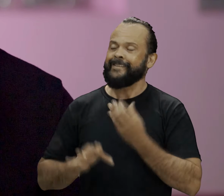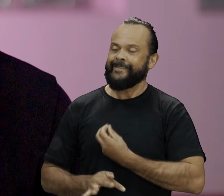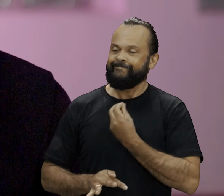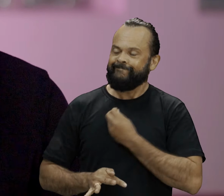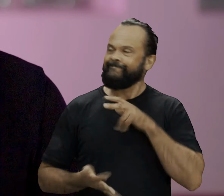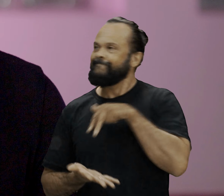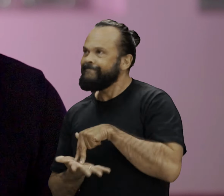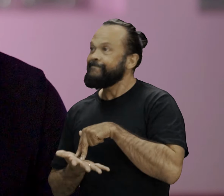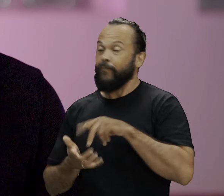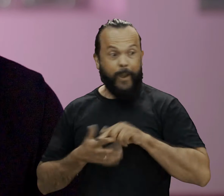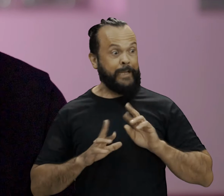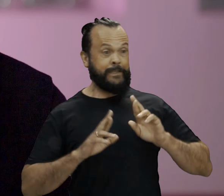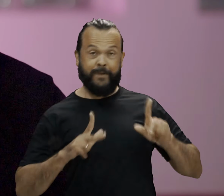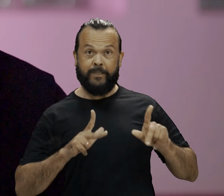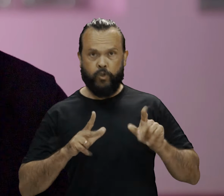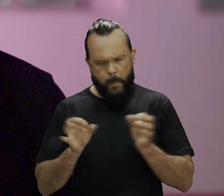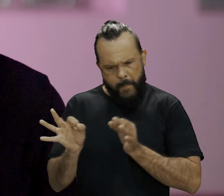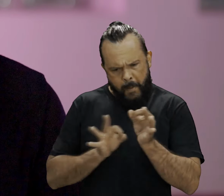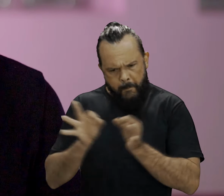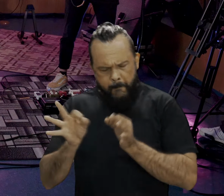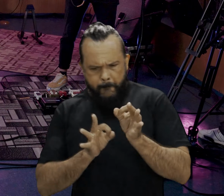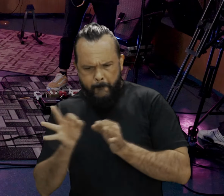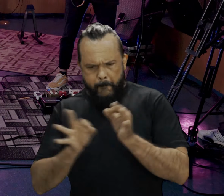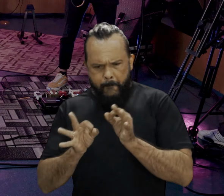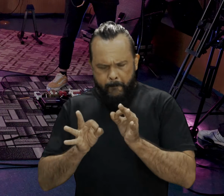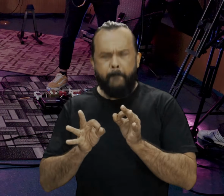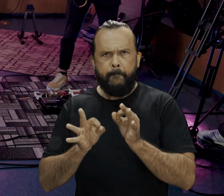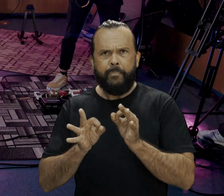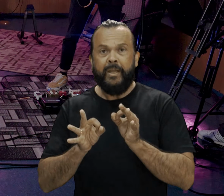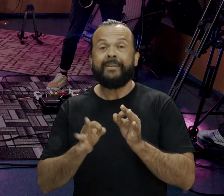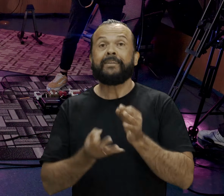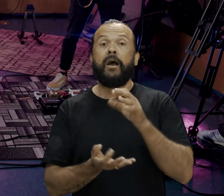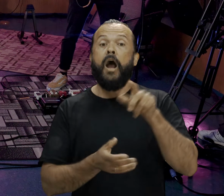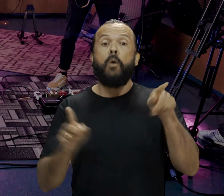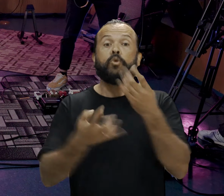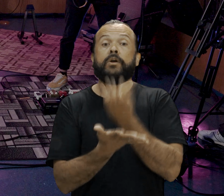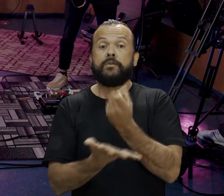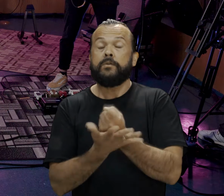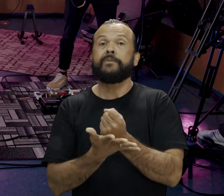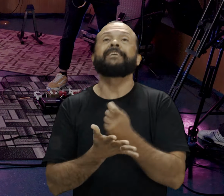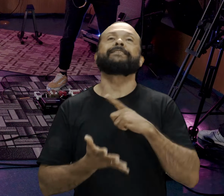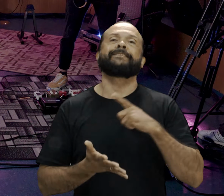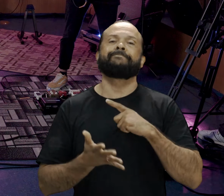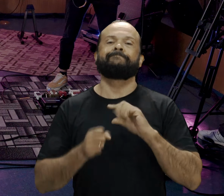because when we came up with the project, when we started recording, we were in a pandemic scenario. So we couldn't get together,